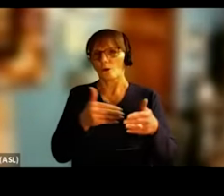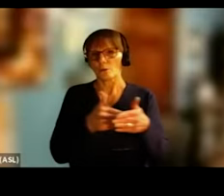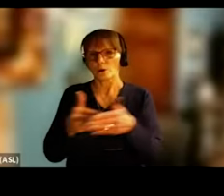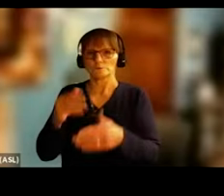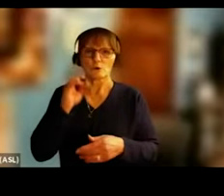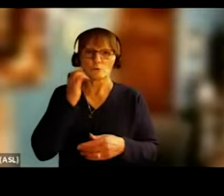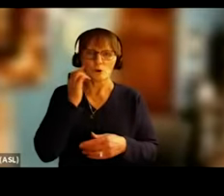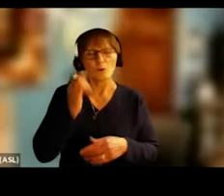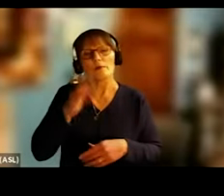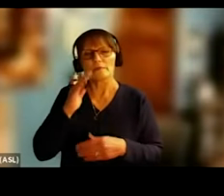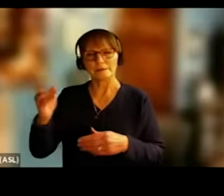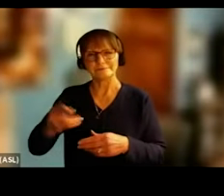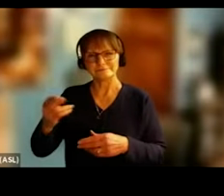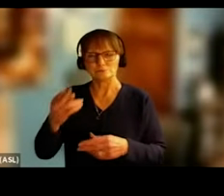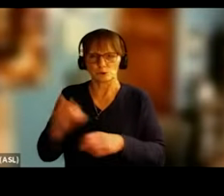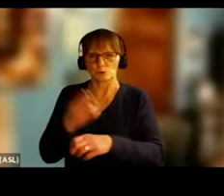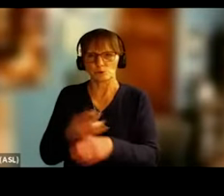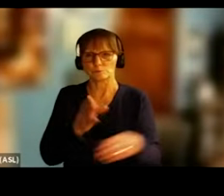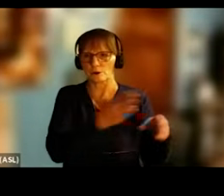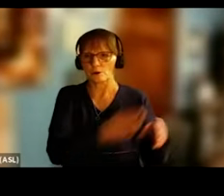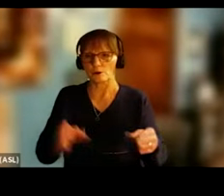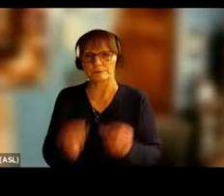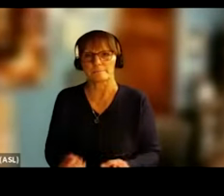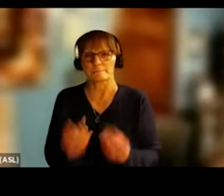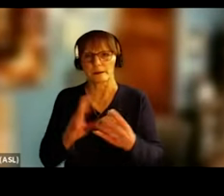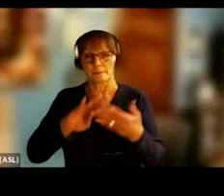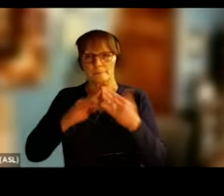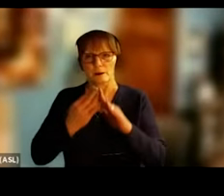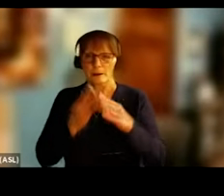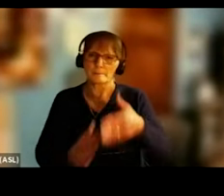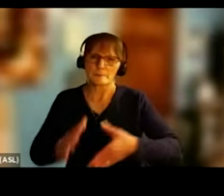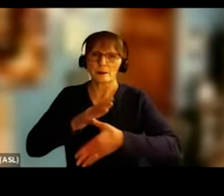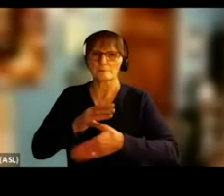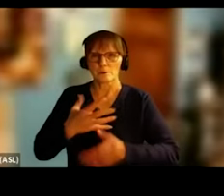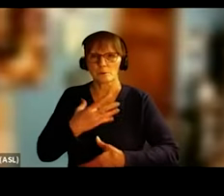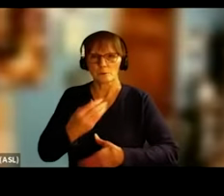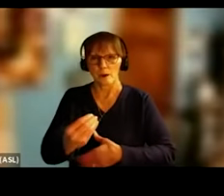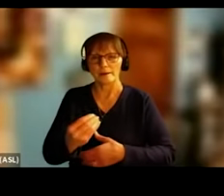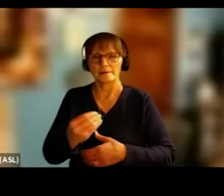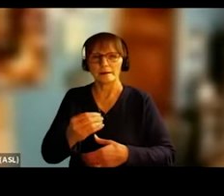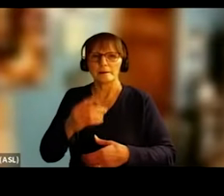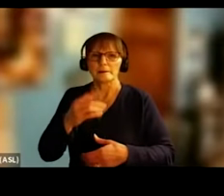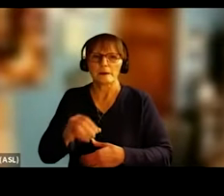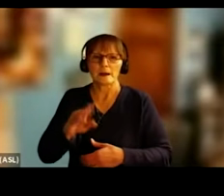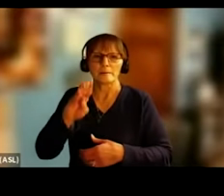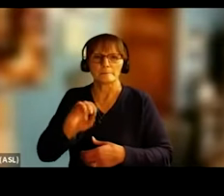which historically has been used across many communities, prioritizes white individuals over BIPOC communities,